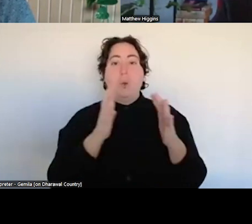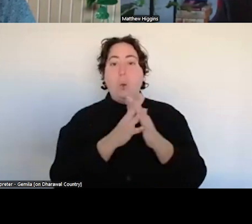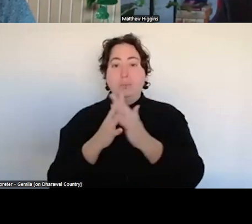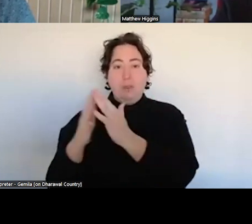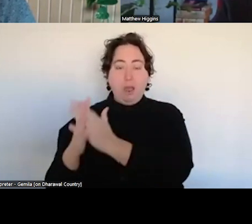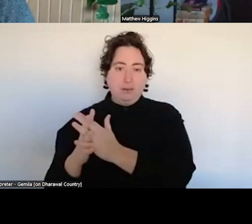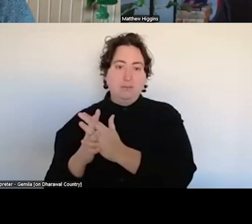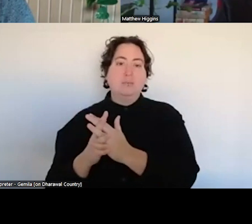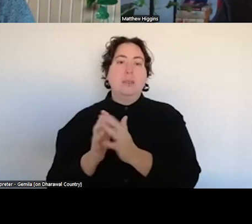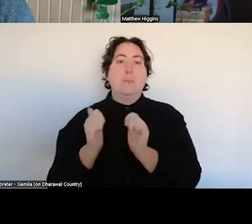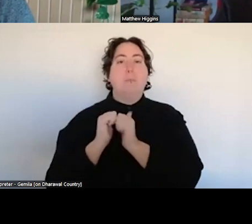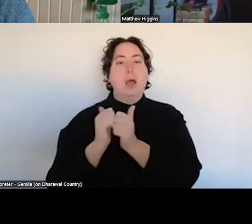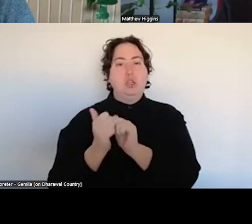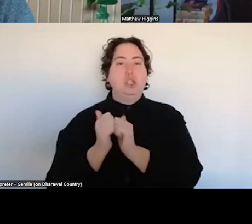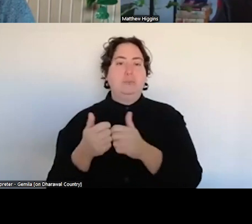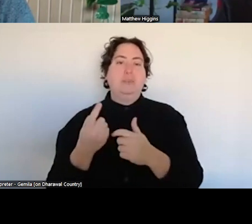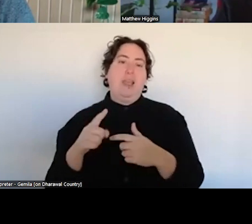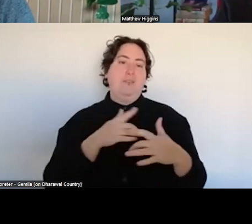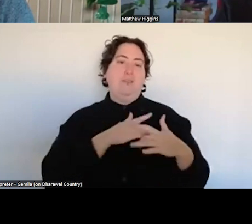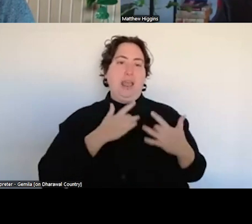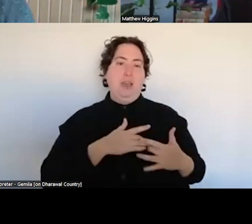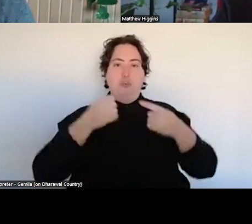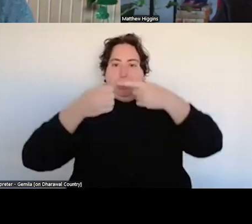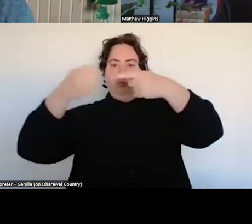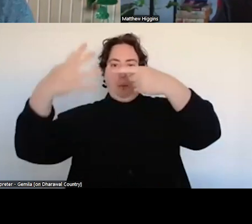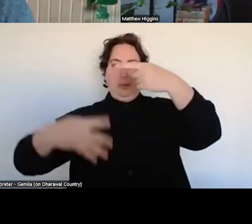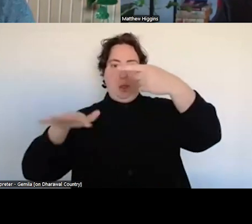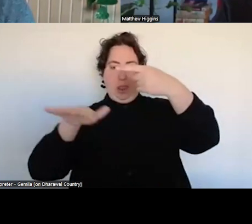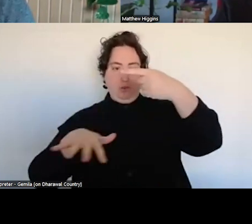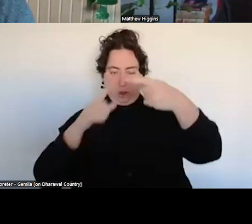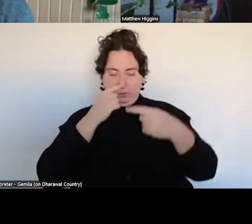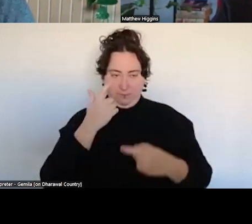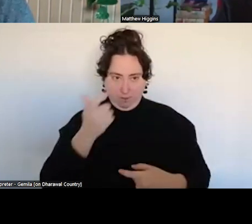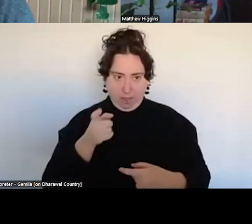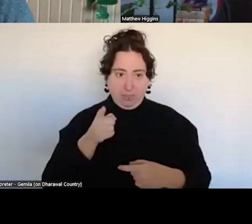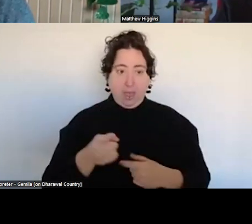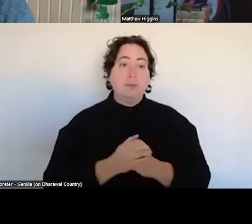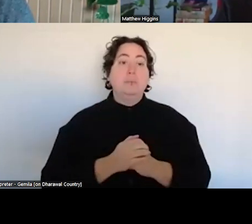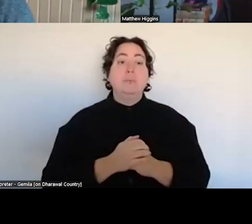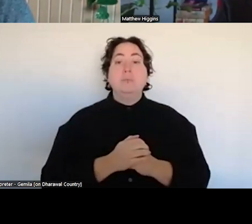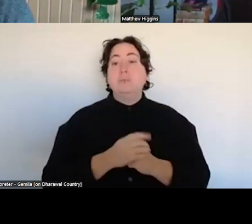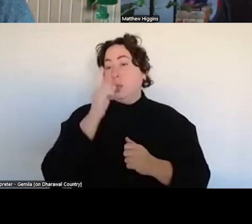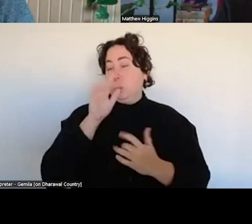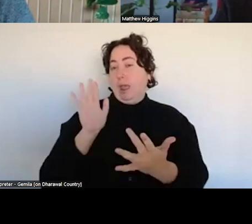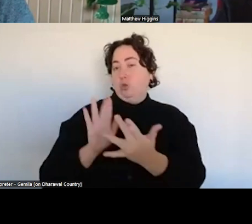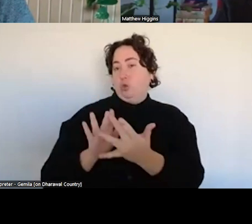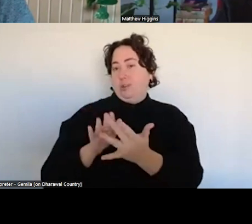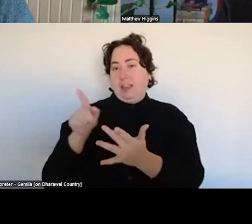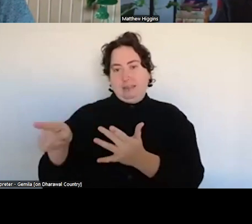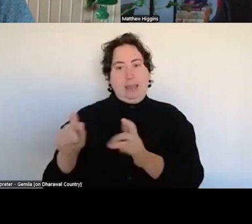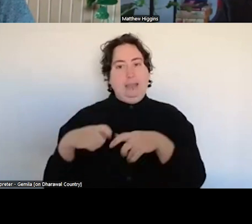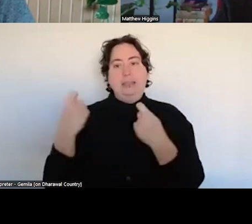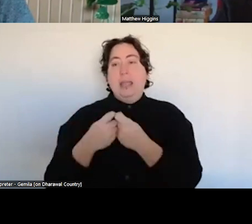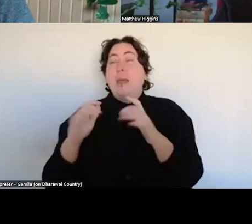philanthropy drop-down, and you can contact them at any stage. It doesn't need to be in